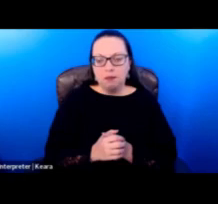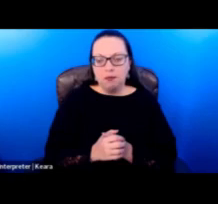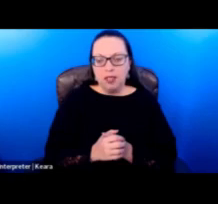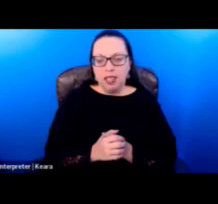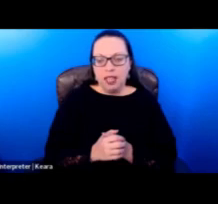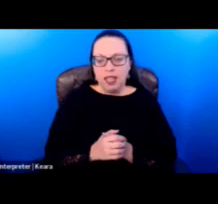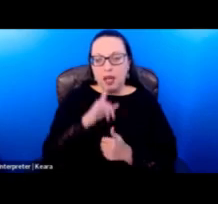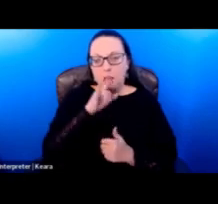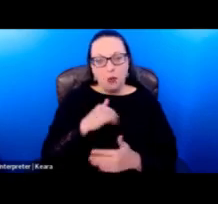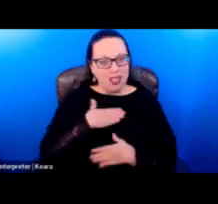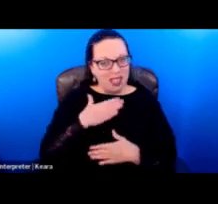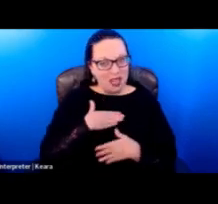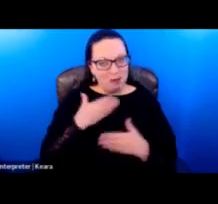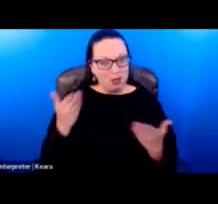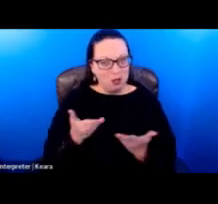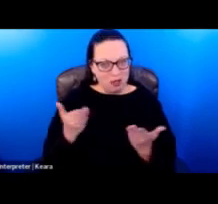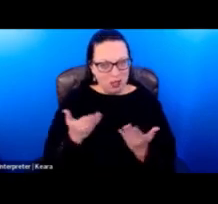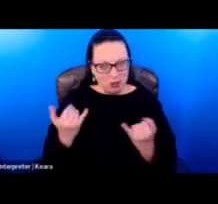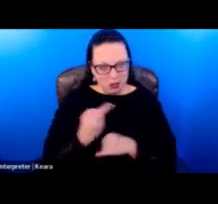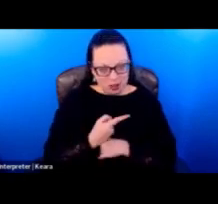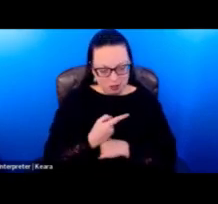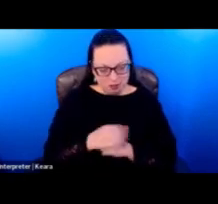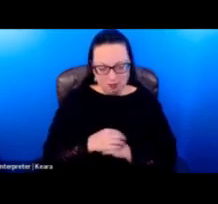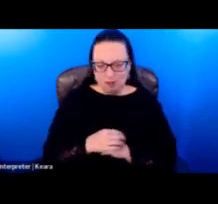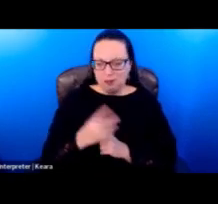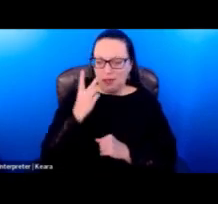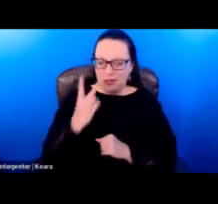here today. So I saw in the chat, there were a lot of